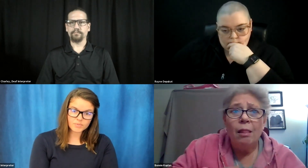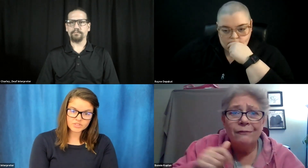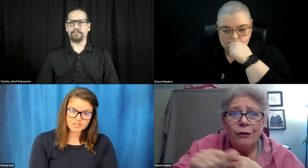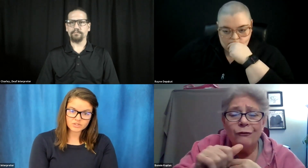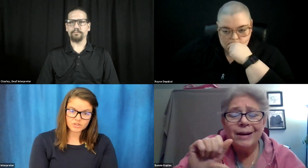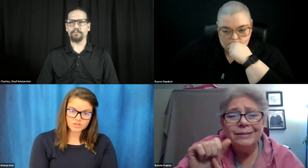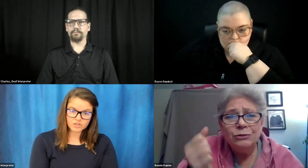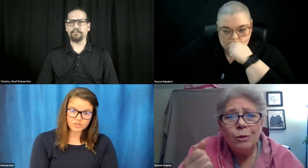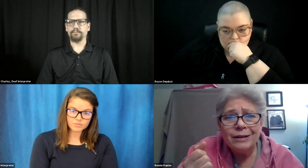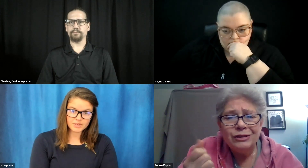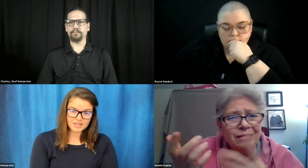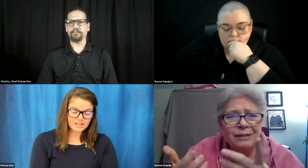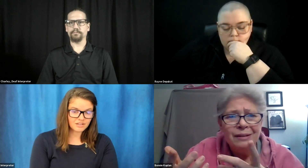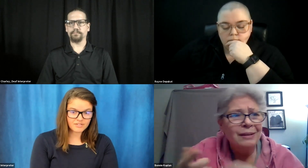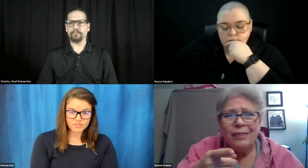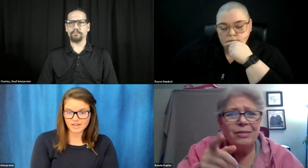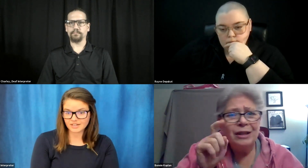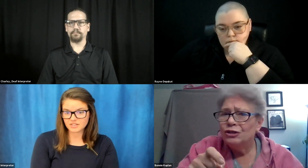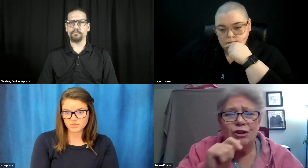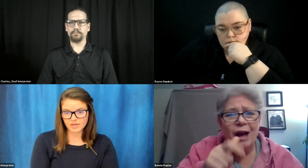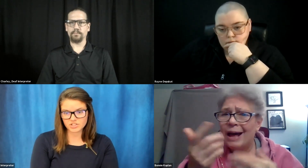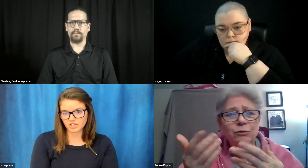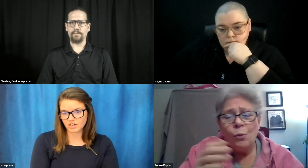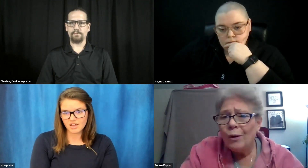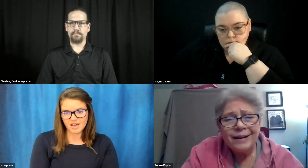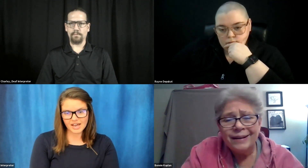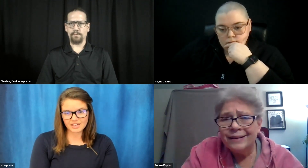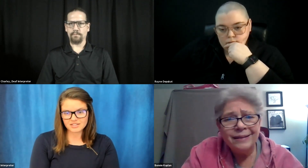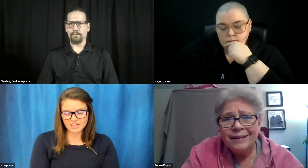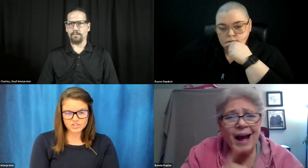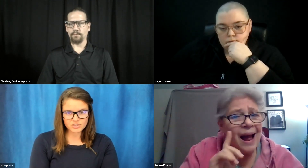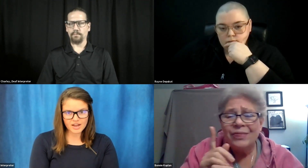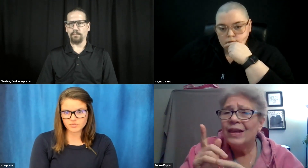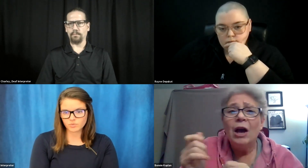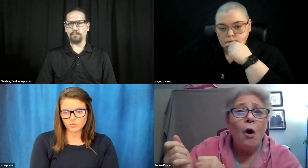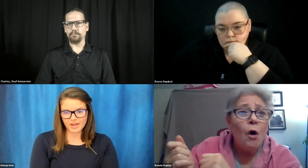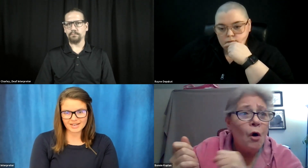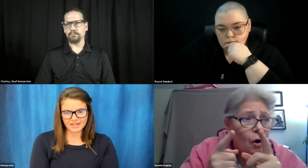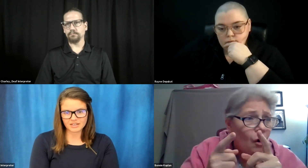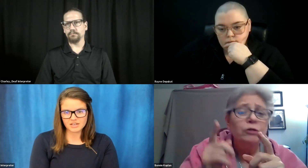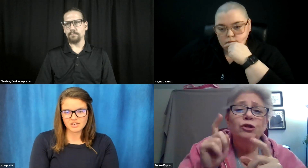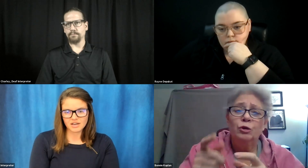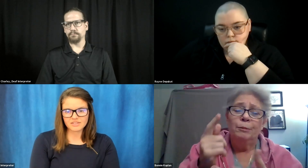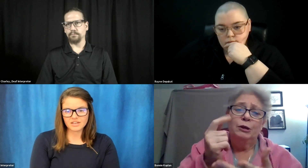And so a person could be in a life threatening situation, and they shouldn't have to be waiting.